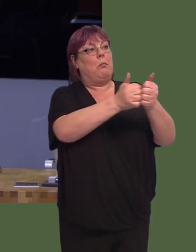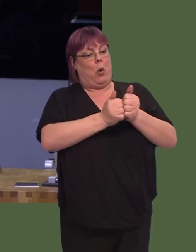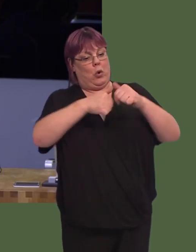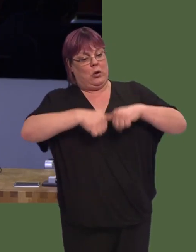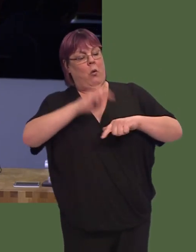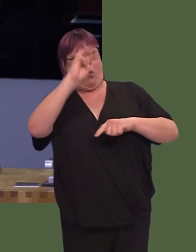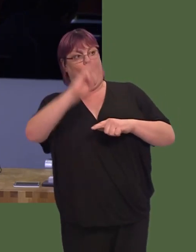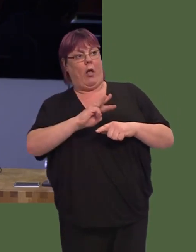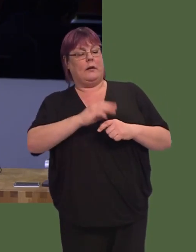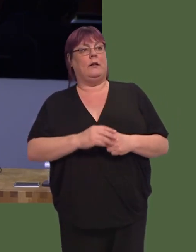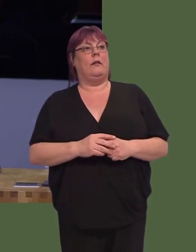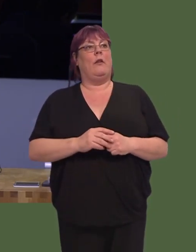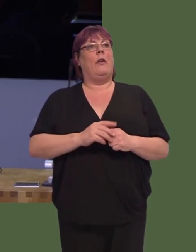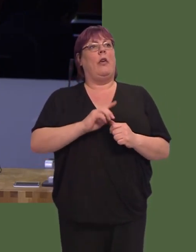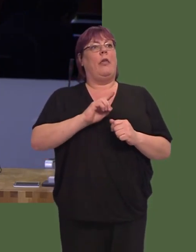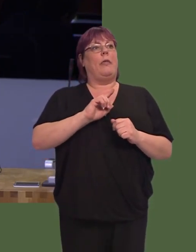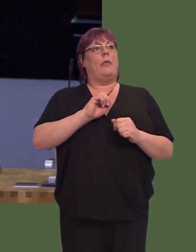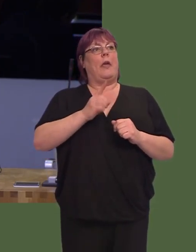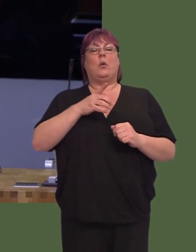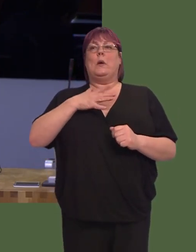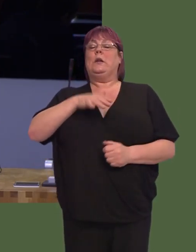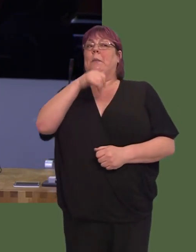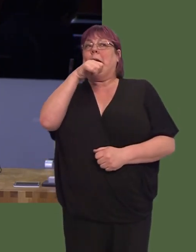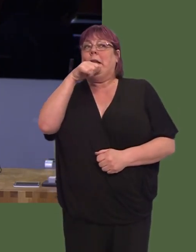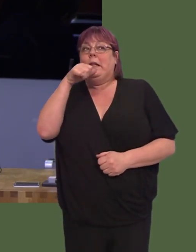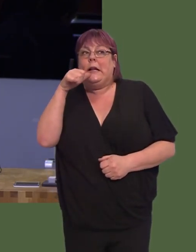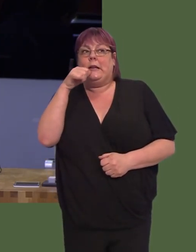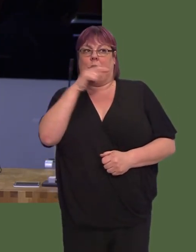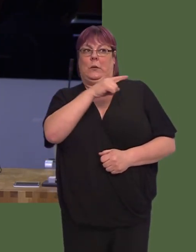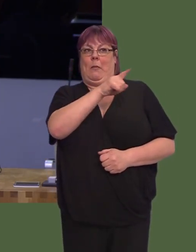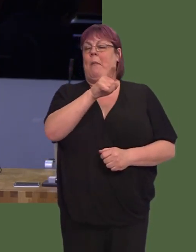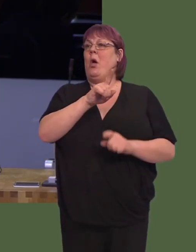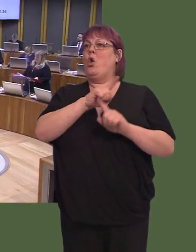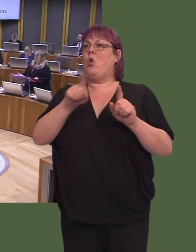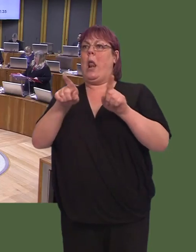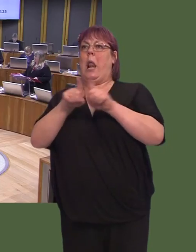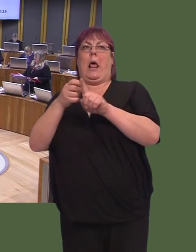pays generally in diplomacy to be nice to people rather than to insult and abuse them.